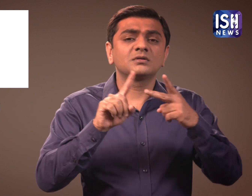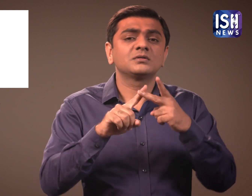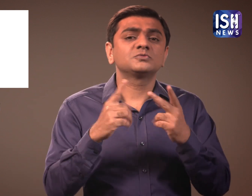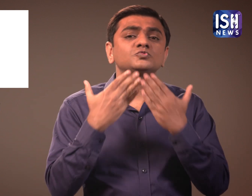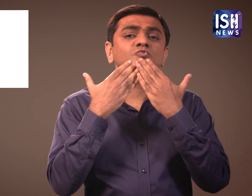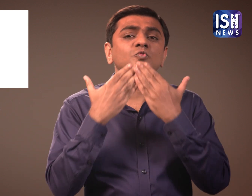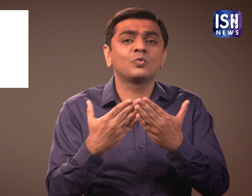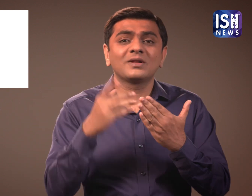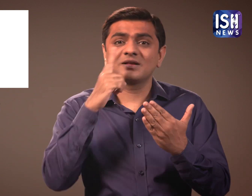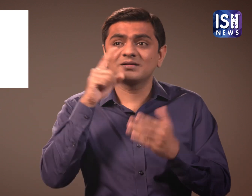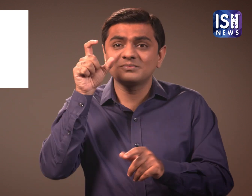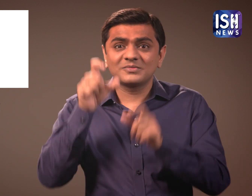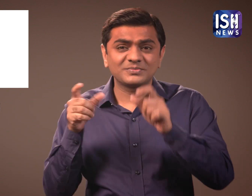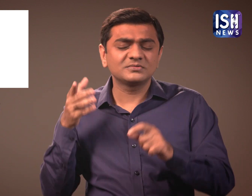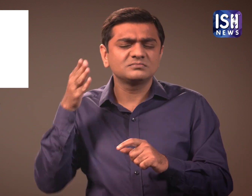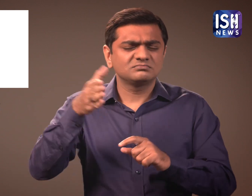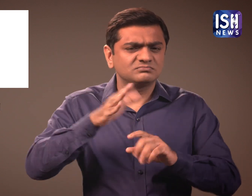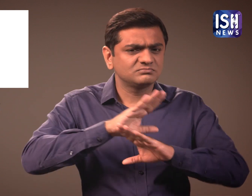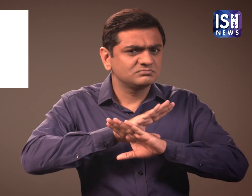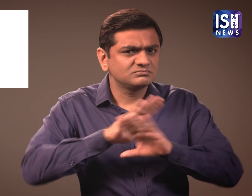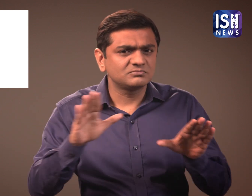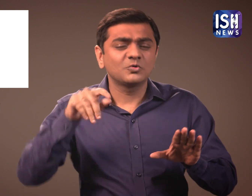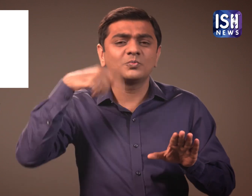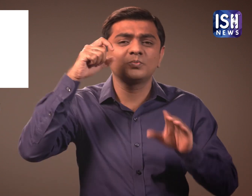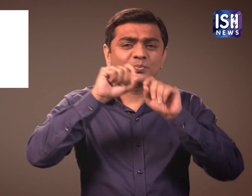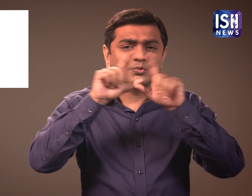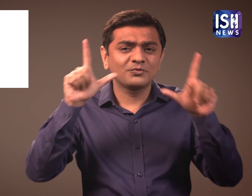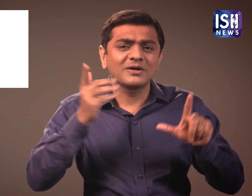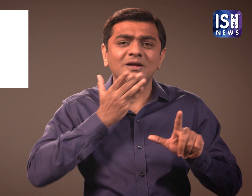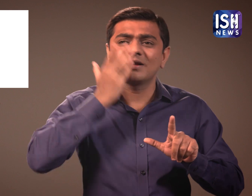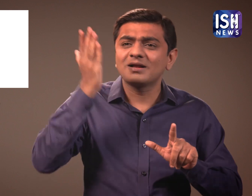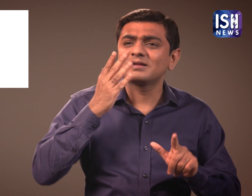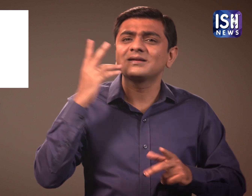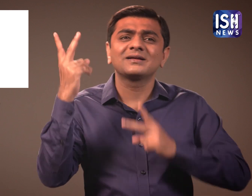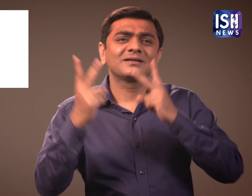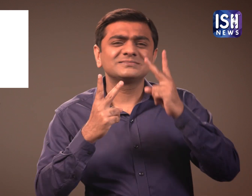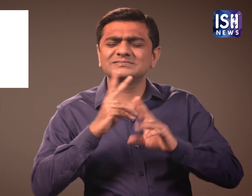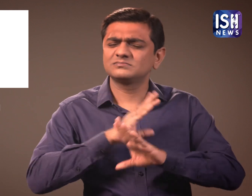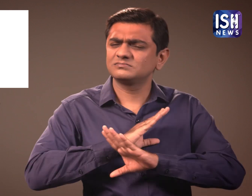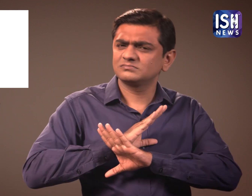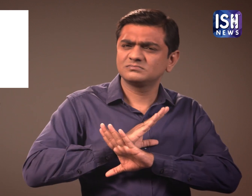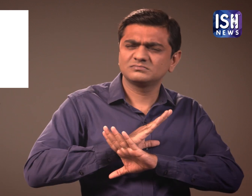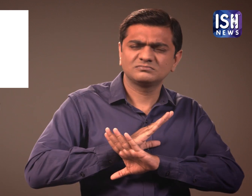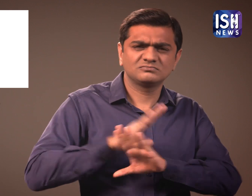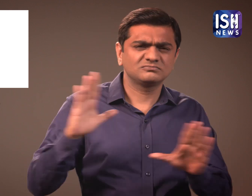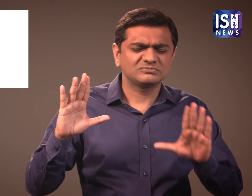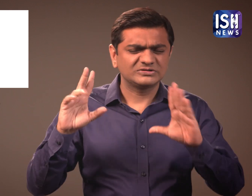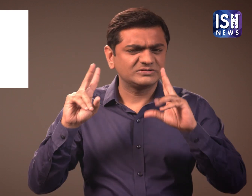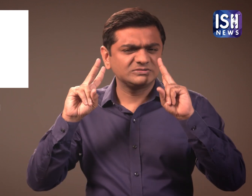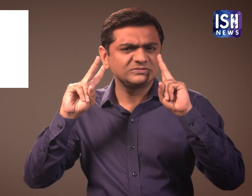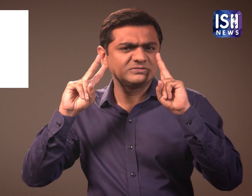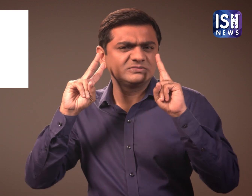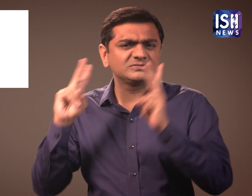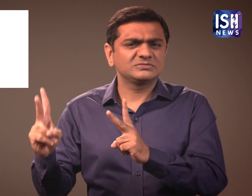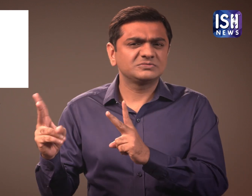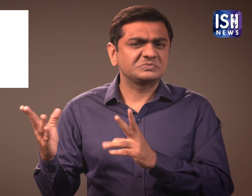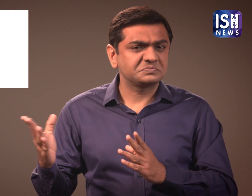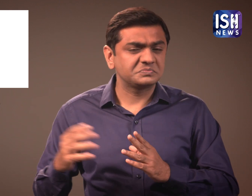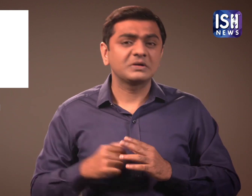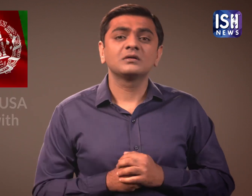closed girls schools, movies, music was forbidden and all forms of entertainment were banned as well.